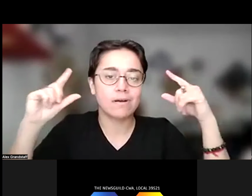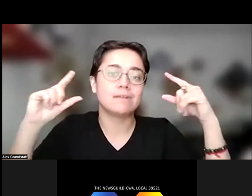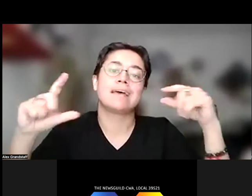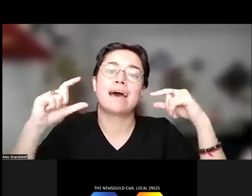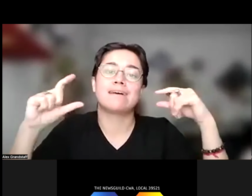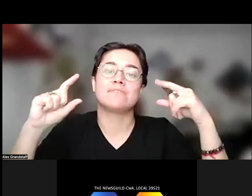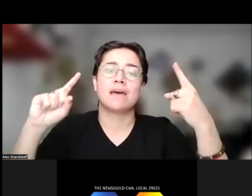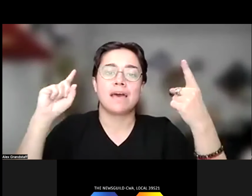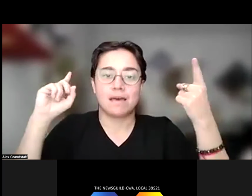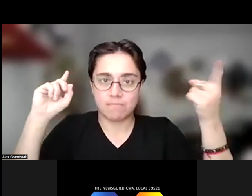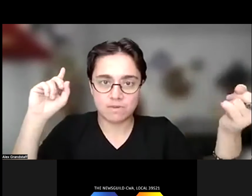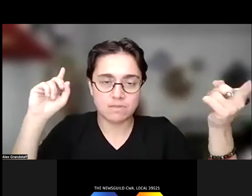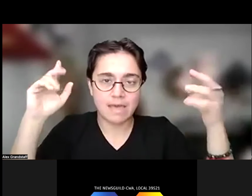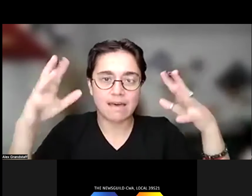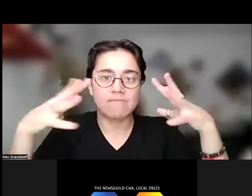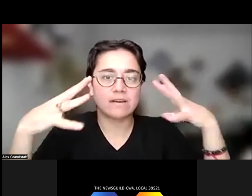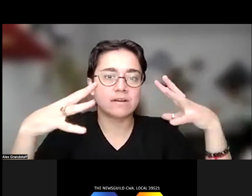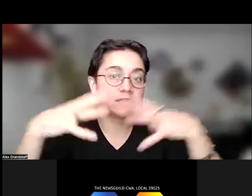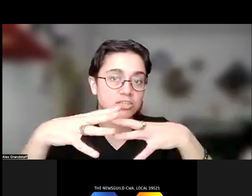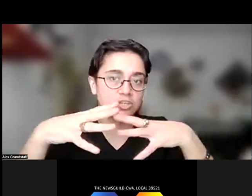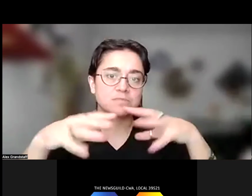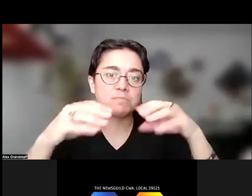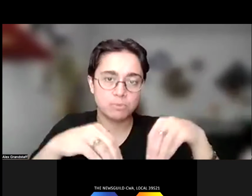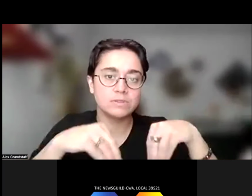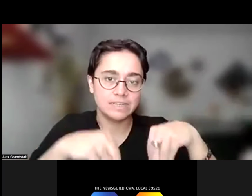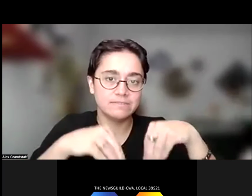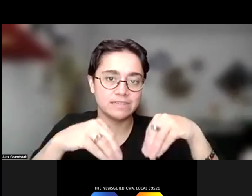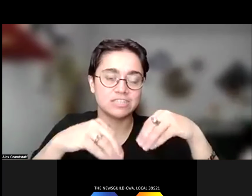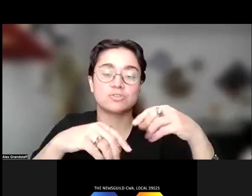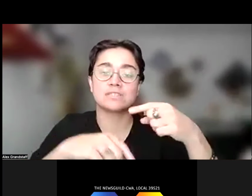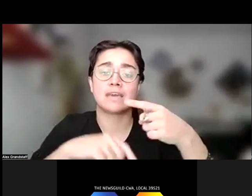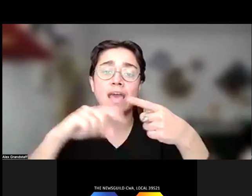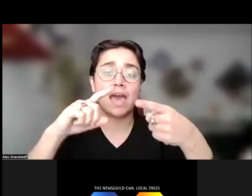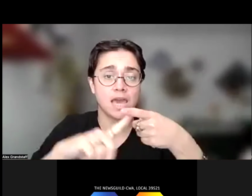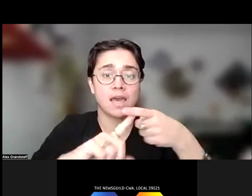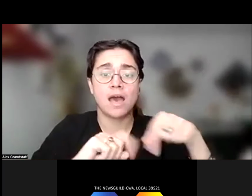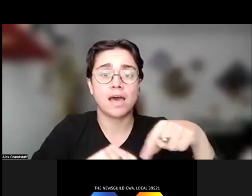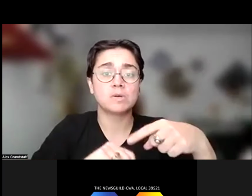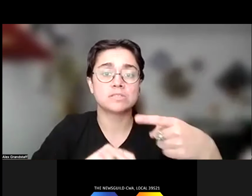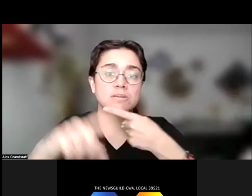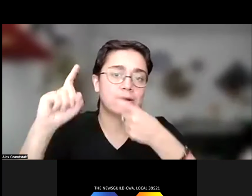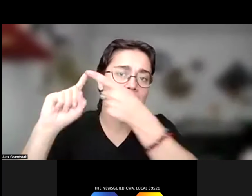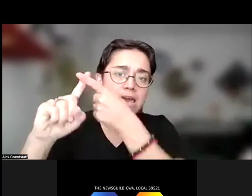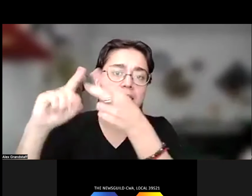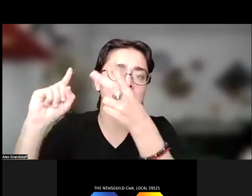or emailing them everyday. That matters, that is part of the pressure. If a representative is getting emails from